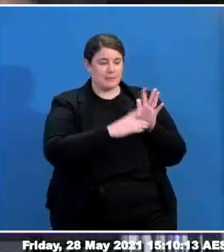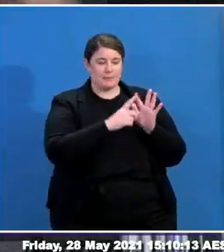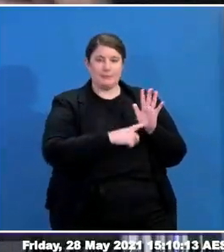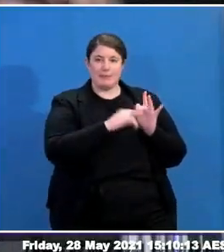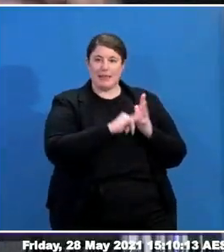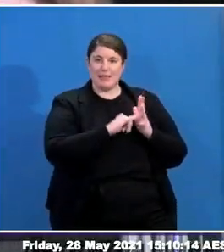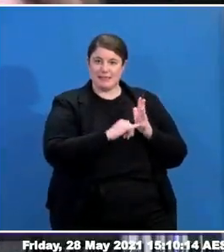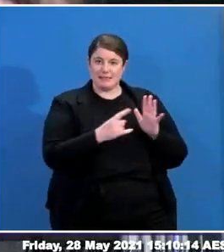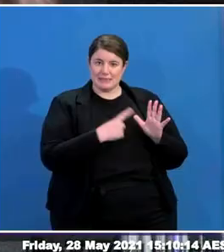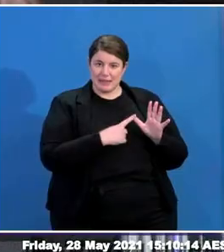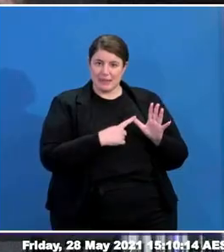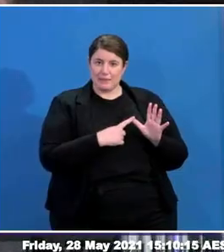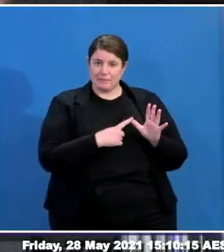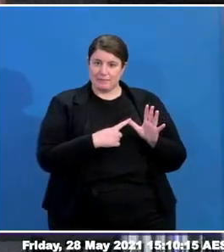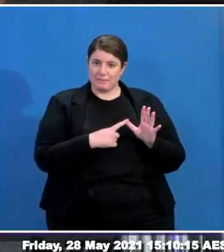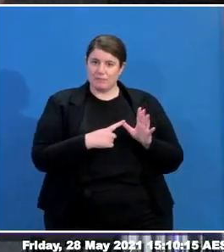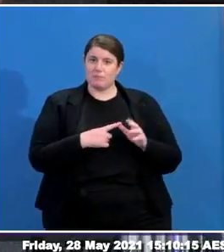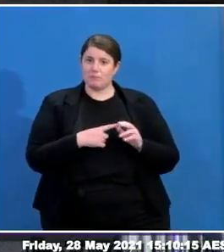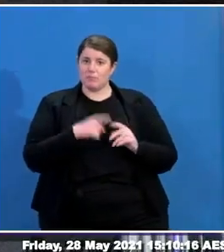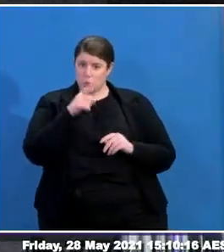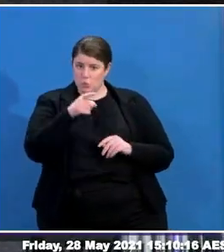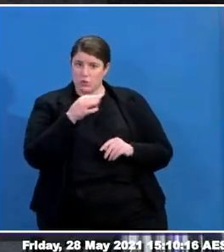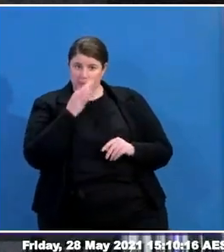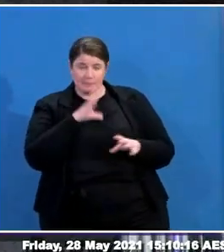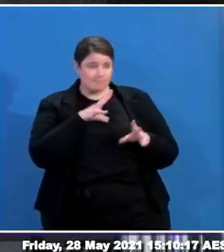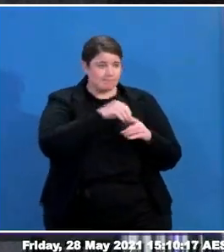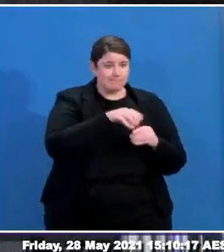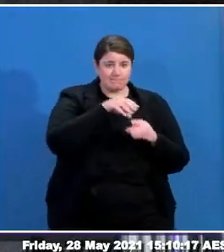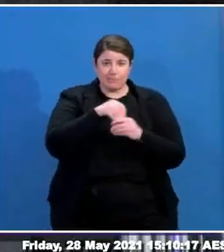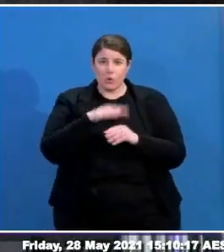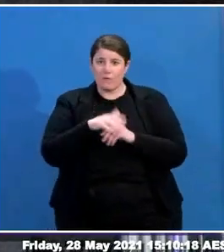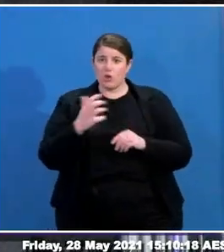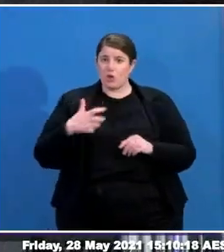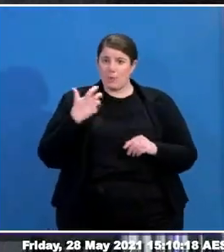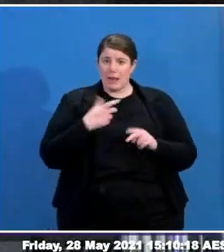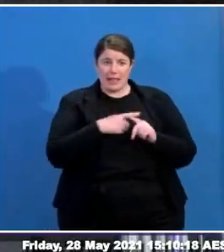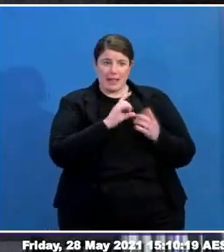And your office, I think you tell us, had sporadic involvement in the eviction complaint on behalf of Melissa.